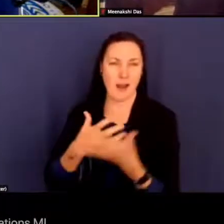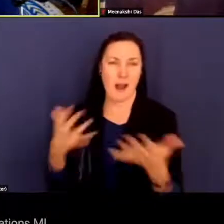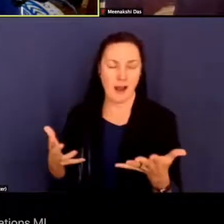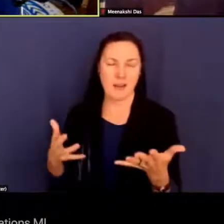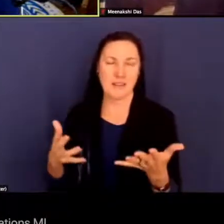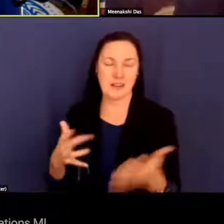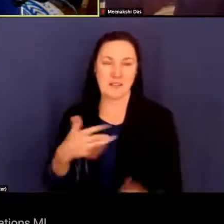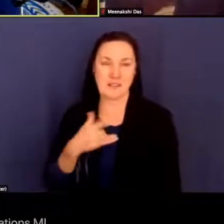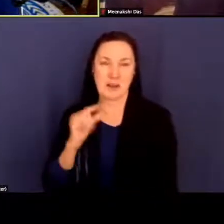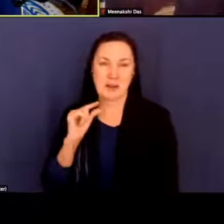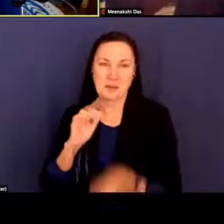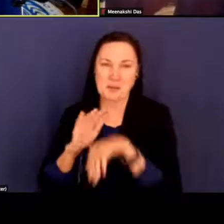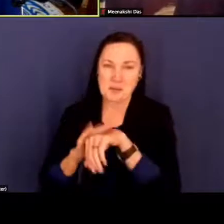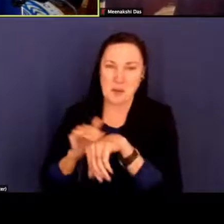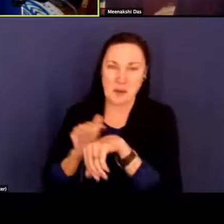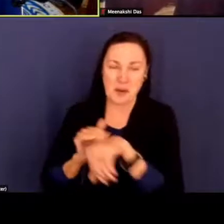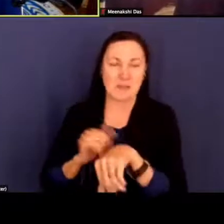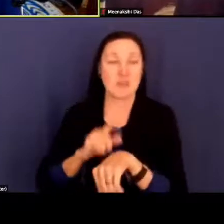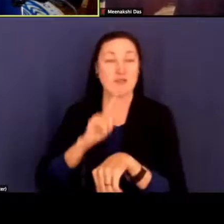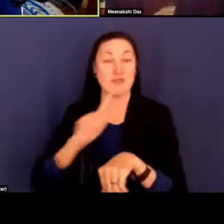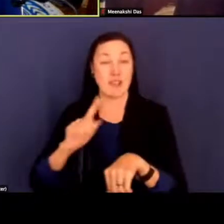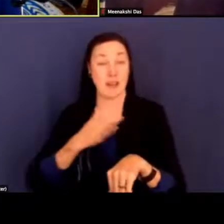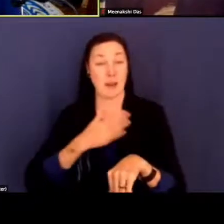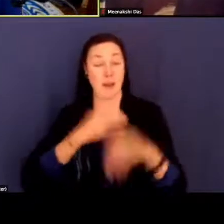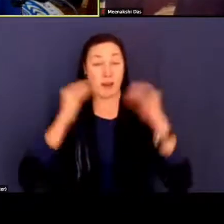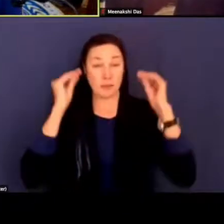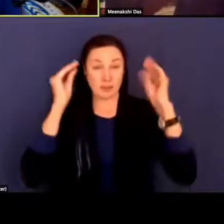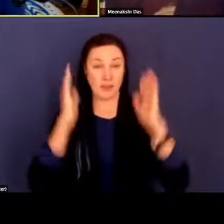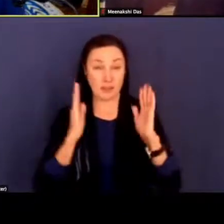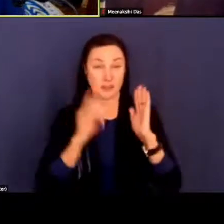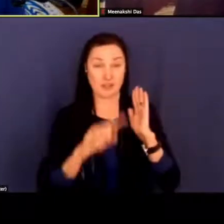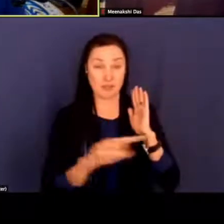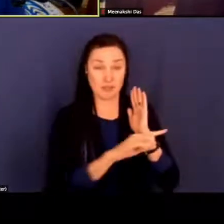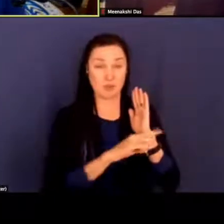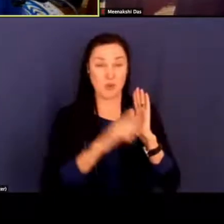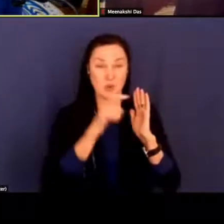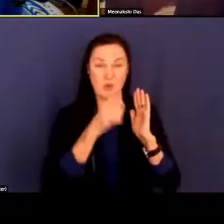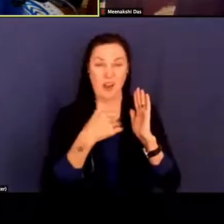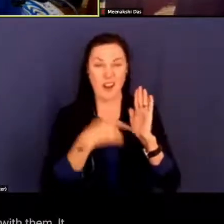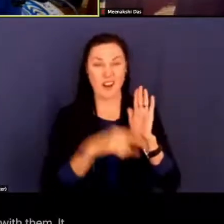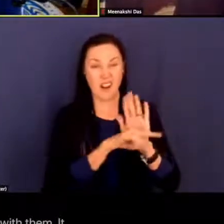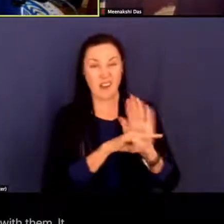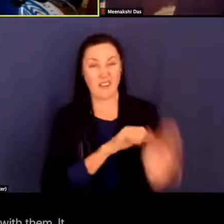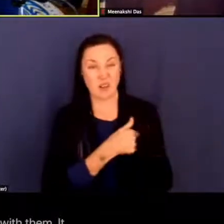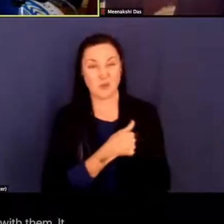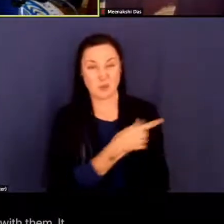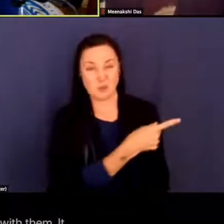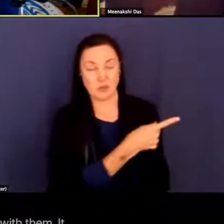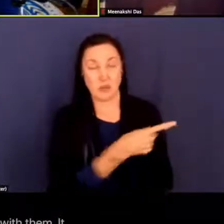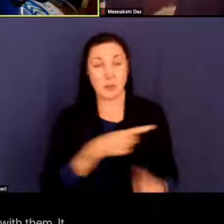actually the professors that had more of a negative impact so while the office itself